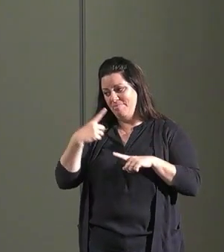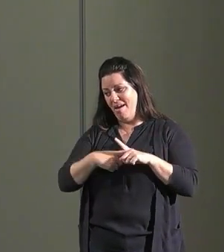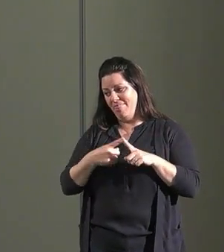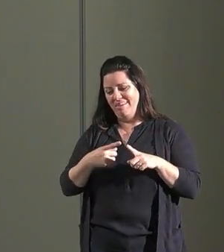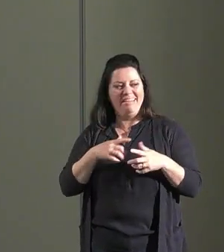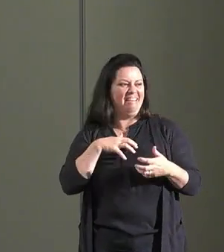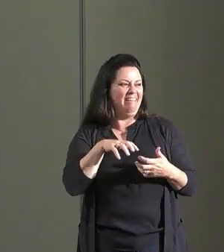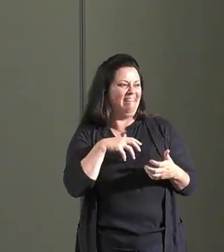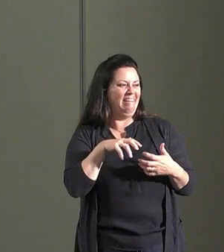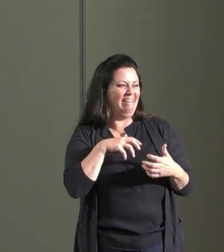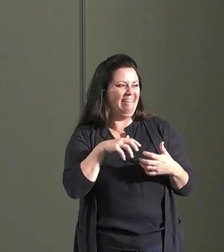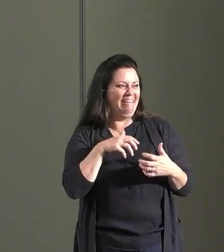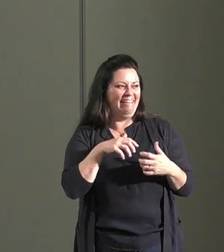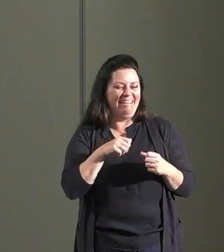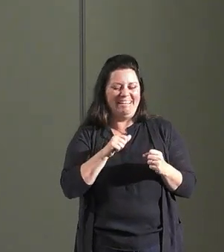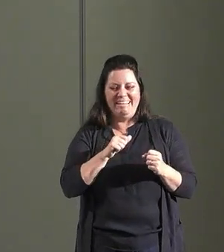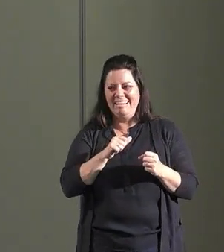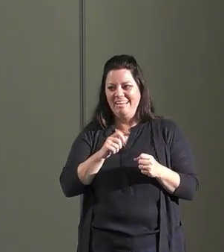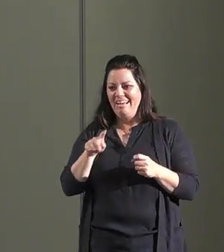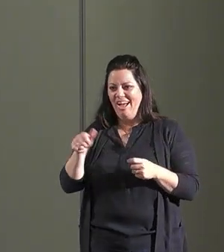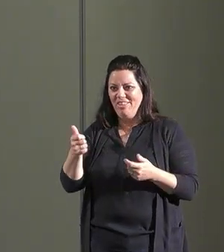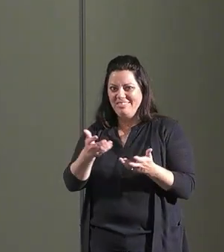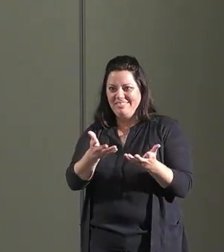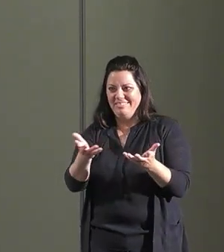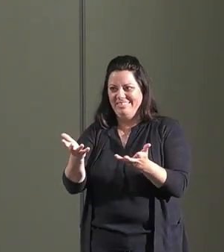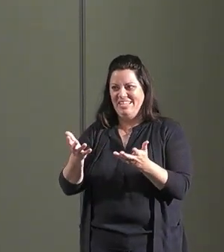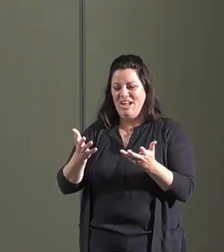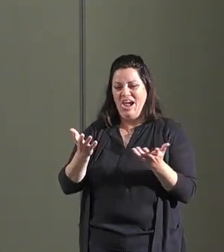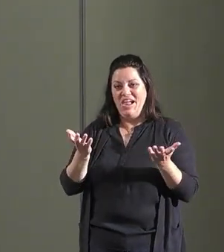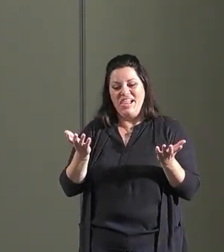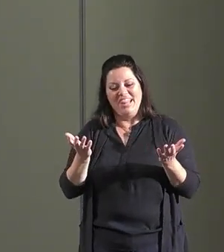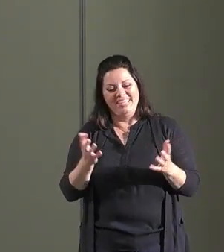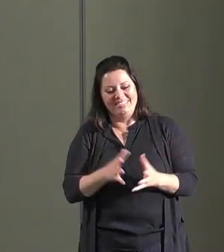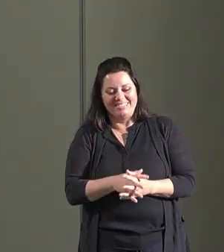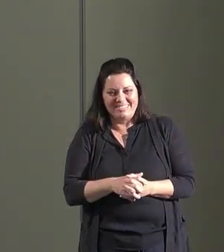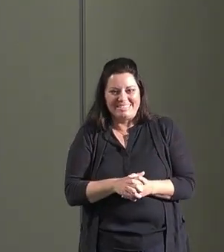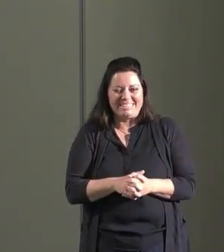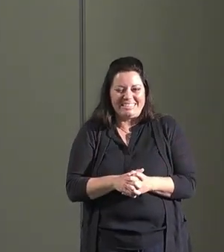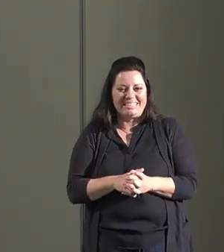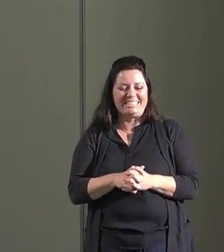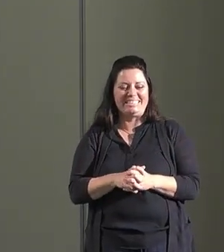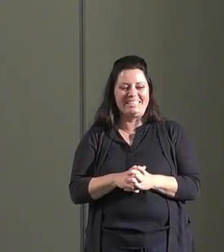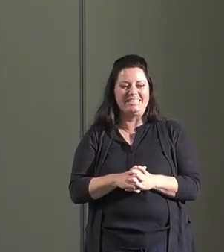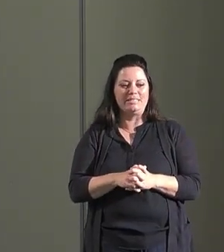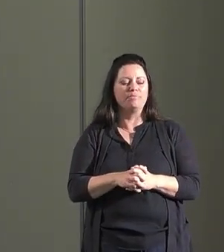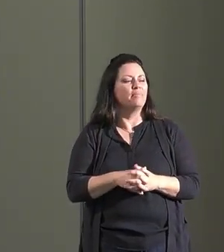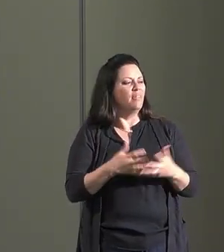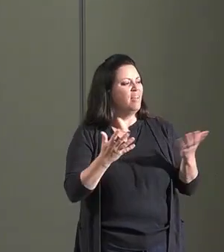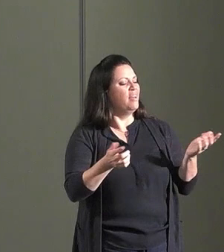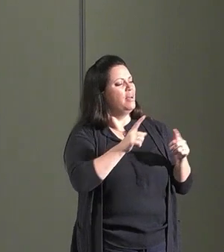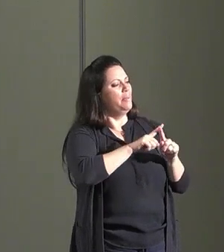Anyone else wants to take the time. >> MIKE: So but there is so much value in that